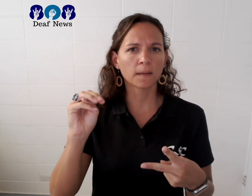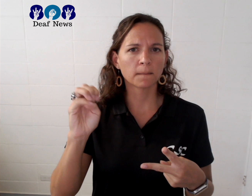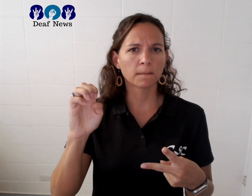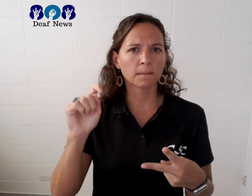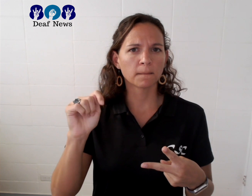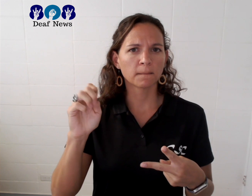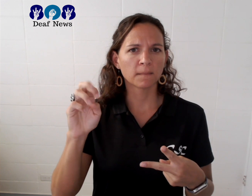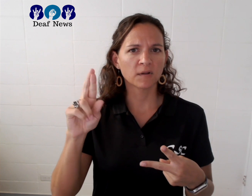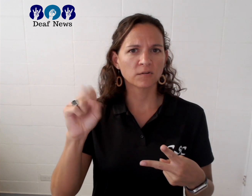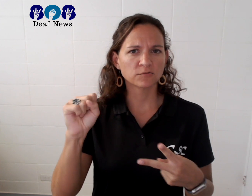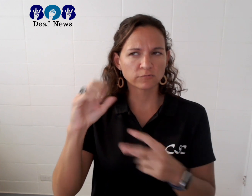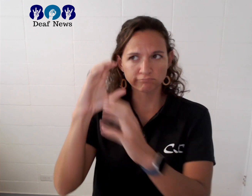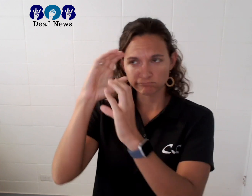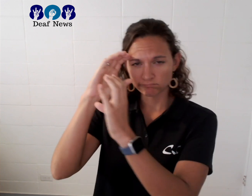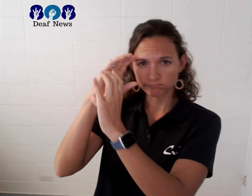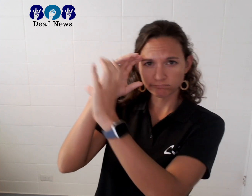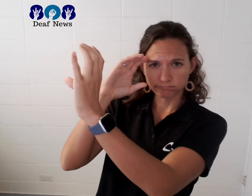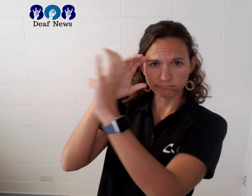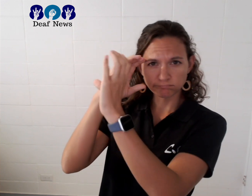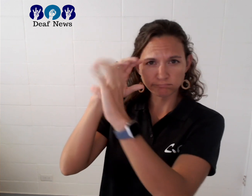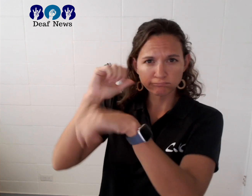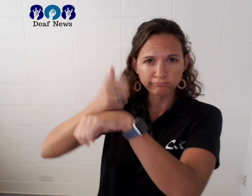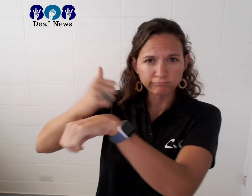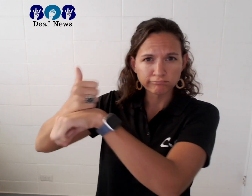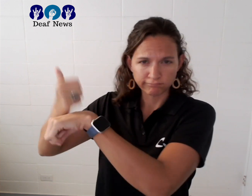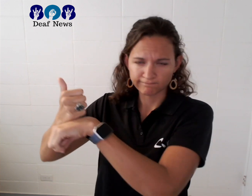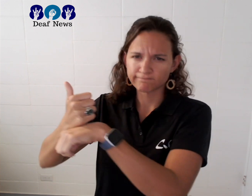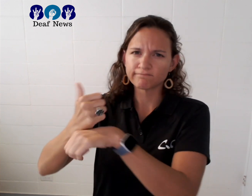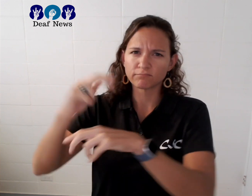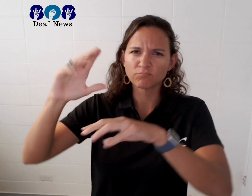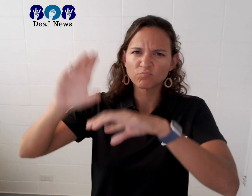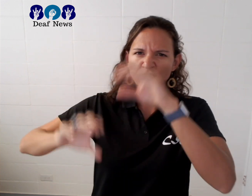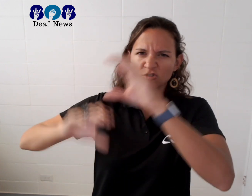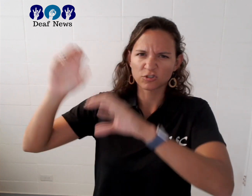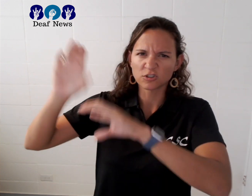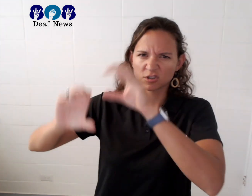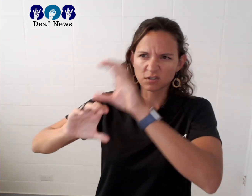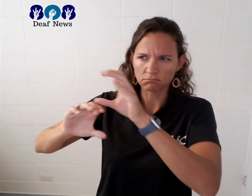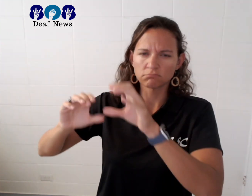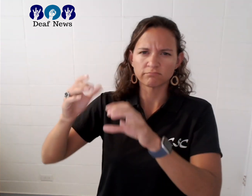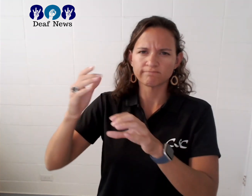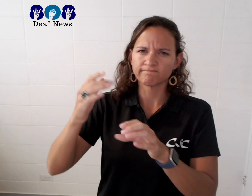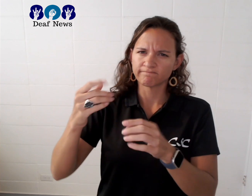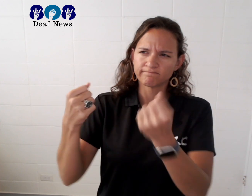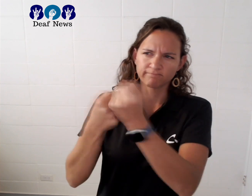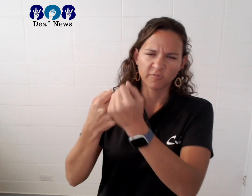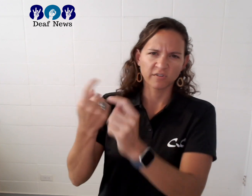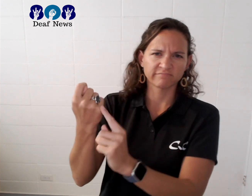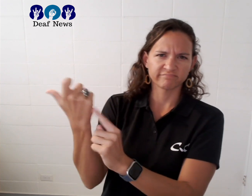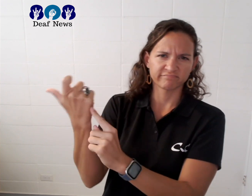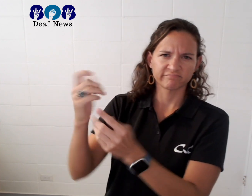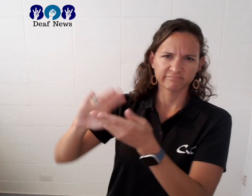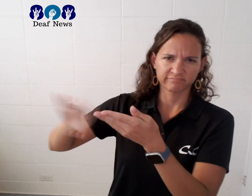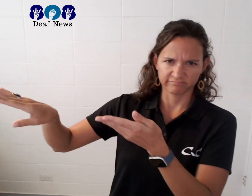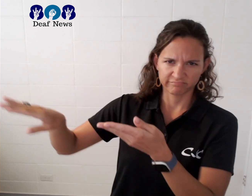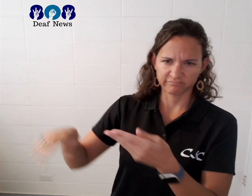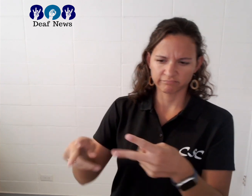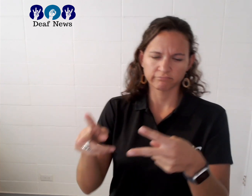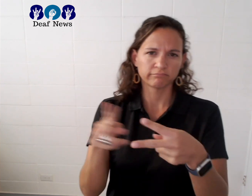the 30 meter telescope. He supports to eliminate the construction and setting up the telescope.